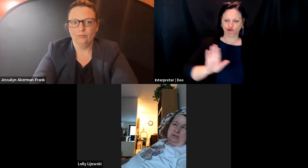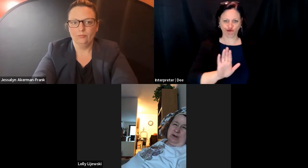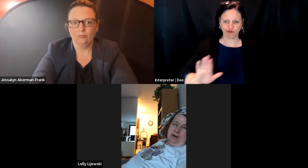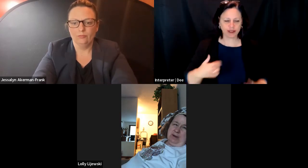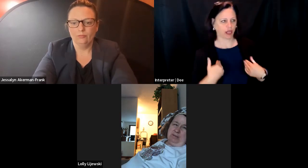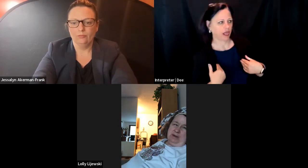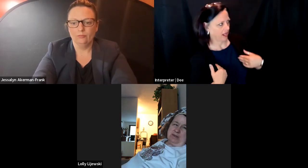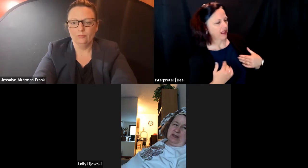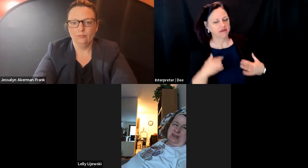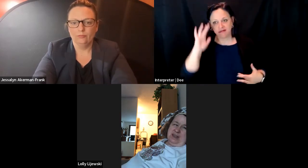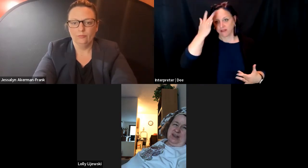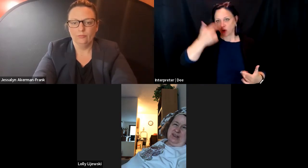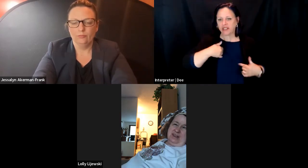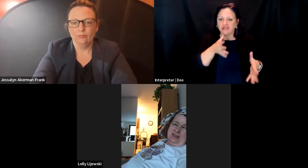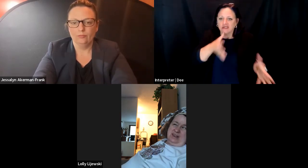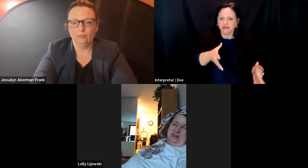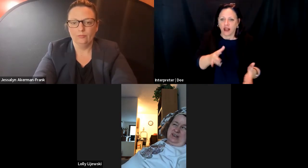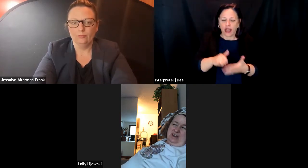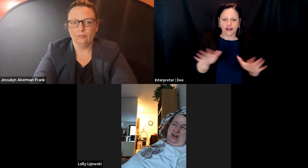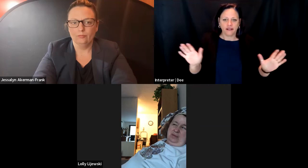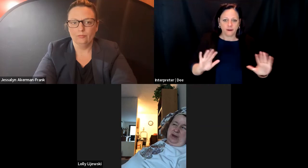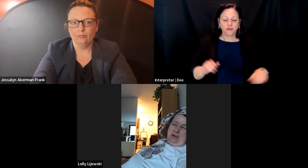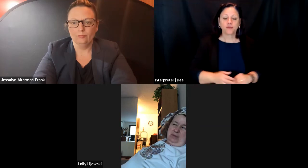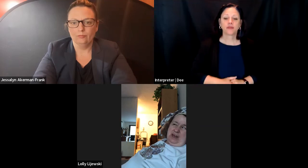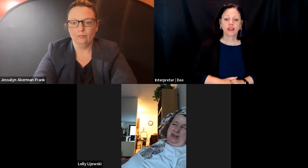They do what I call steering, where they put their hand on your back, the back of your neck or whatever, and kind of steer you, which is one of my pet peeves.